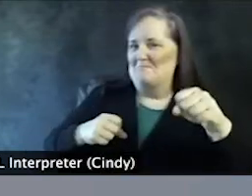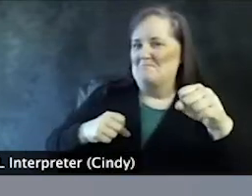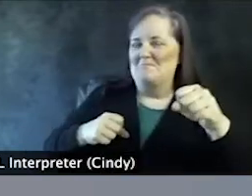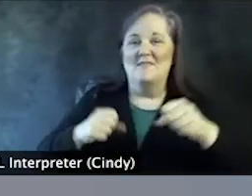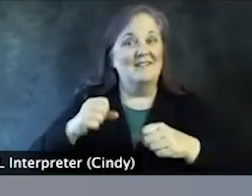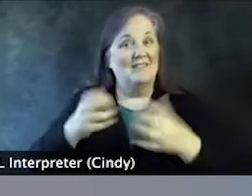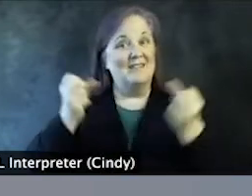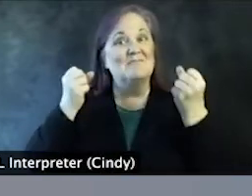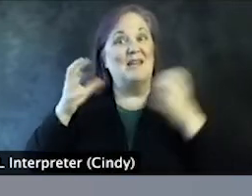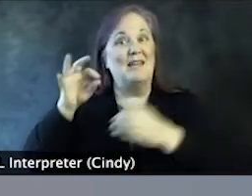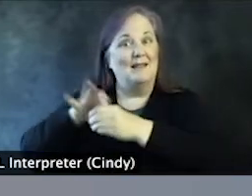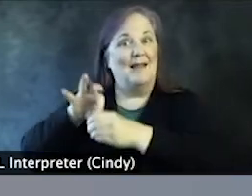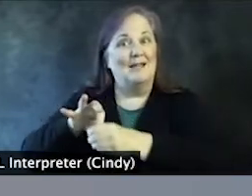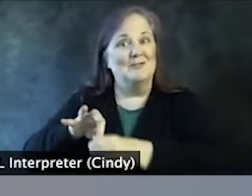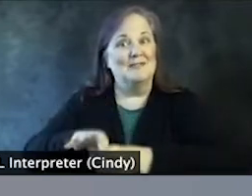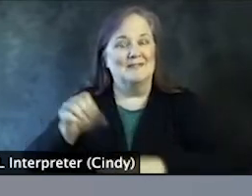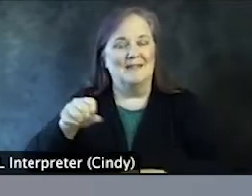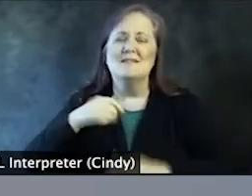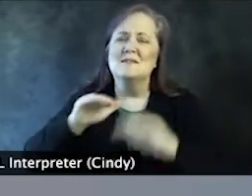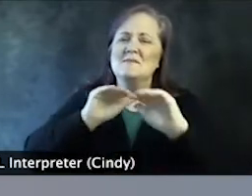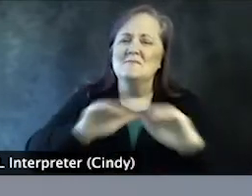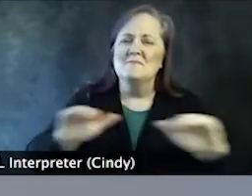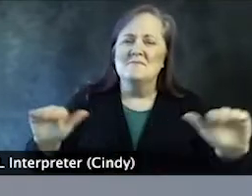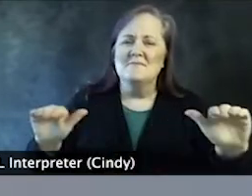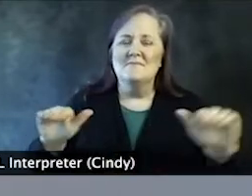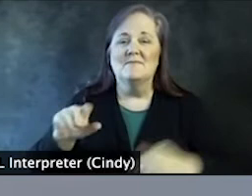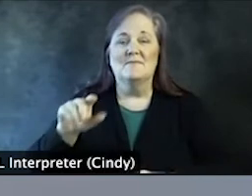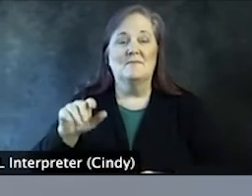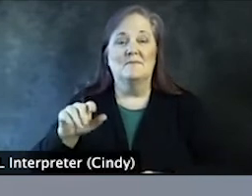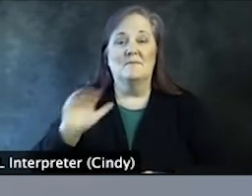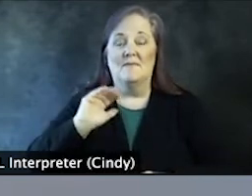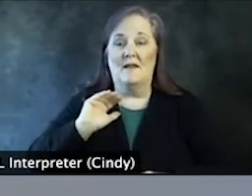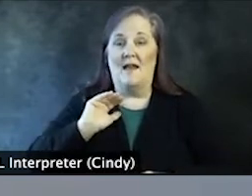for about eight years, at least. Yeah. And that's a lot of elections.